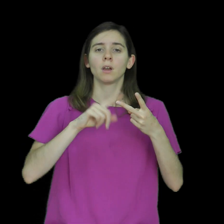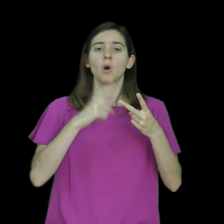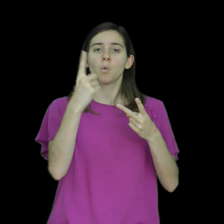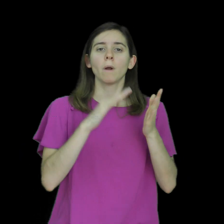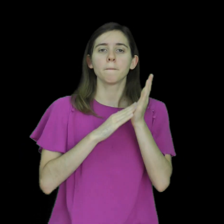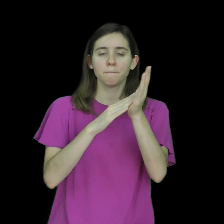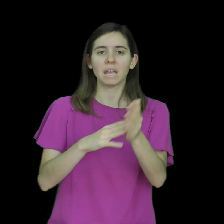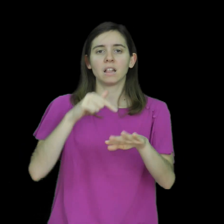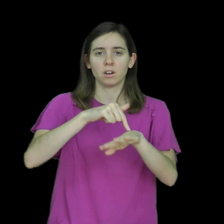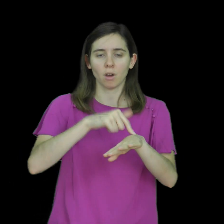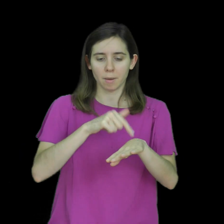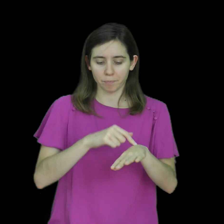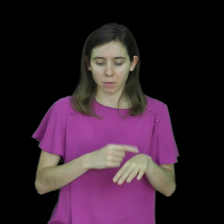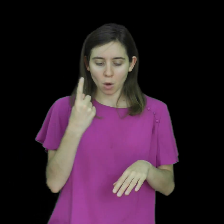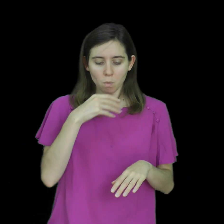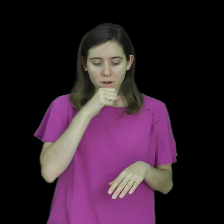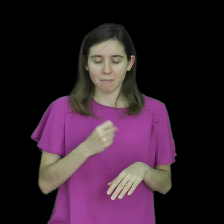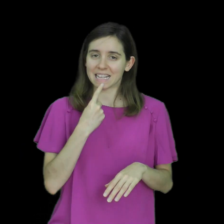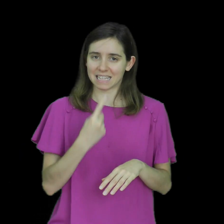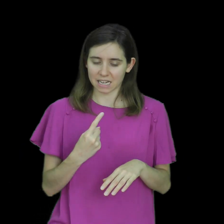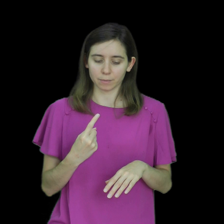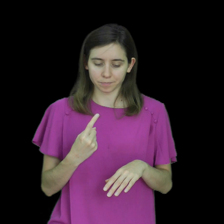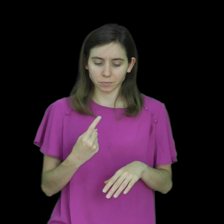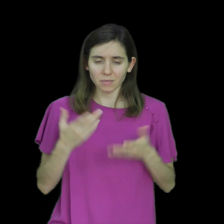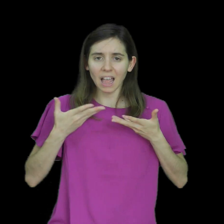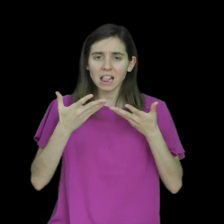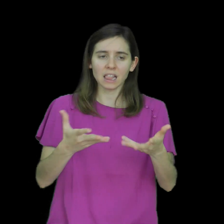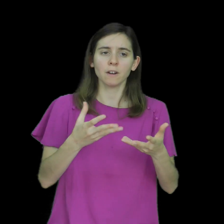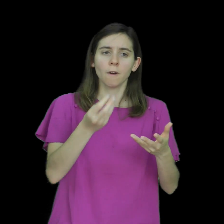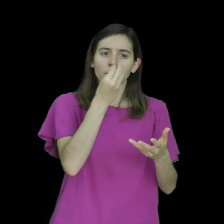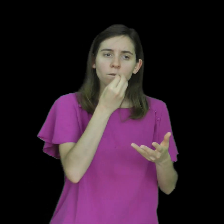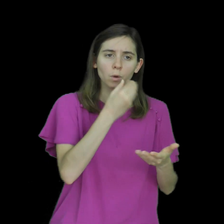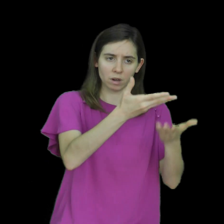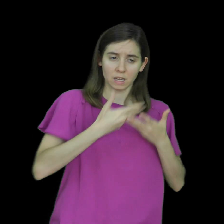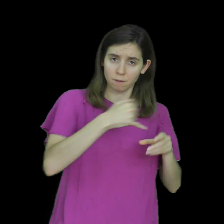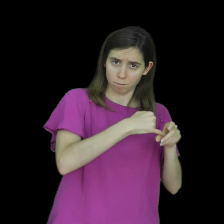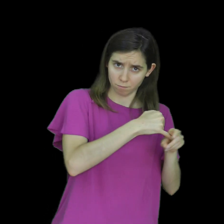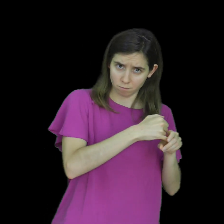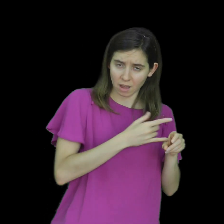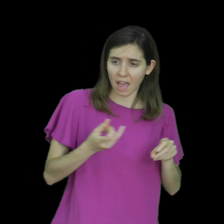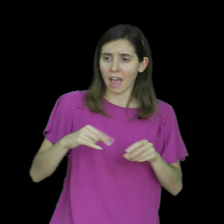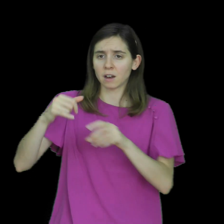Hippocrates, the father of Western medicine, once said, "Let food be your medicine, and medicine be your food."